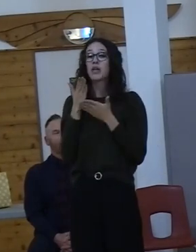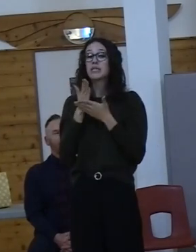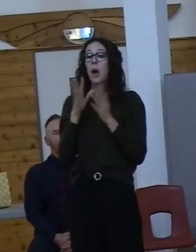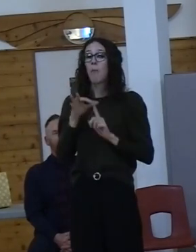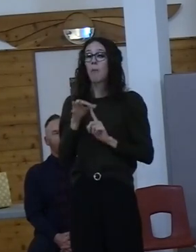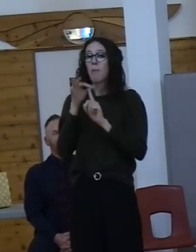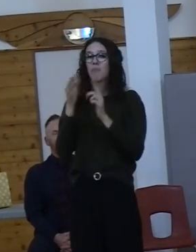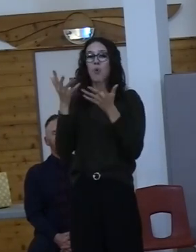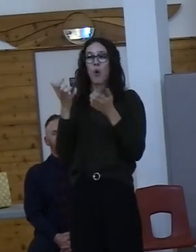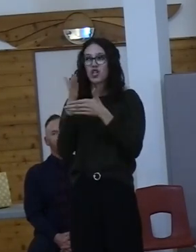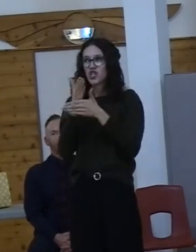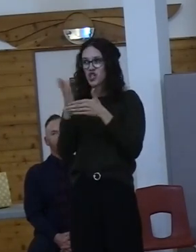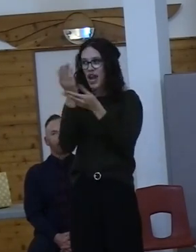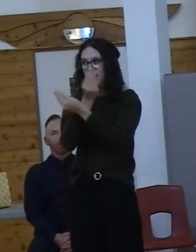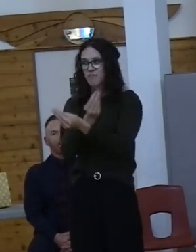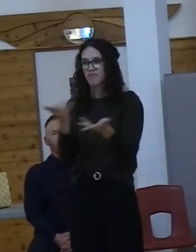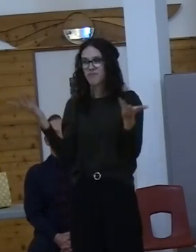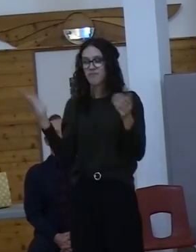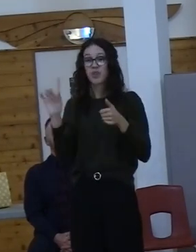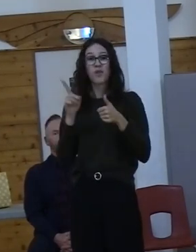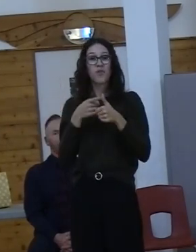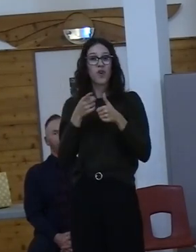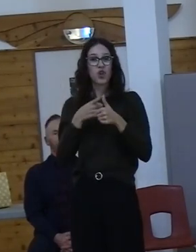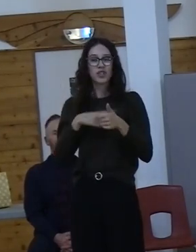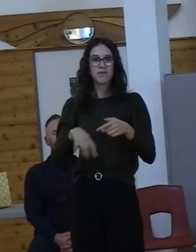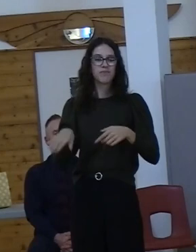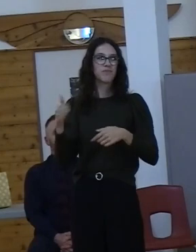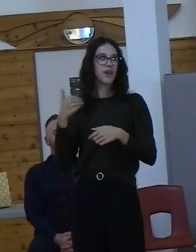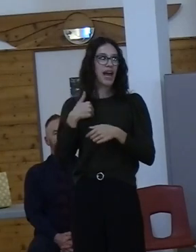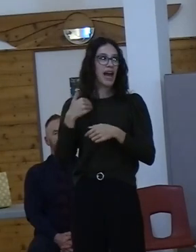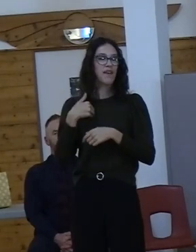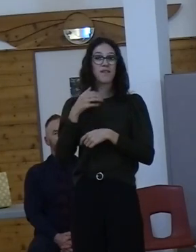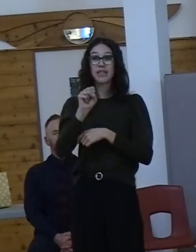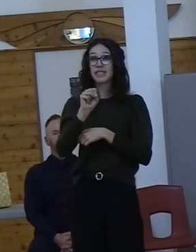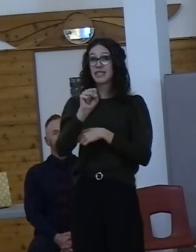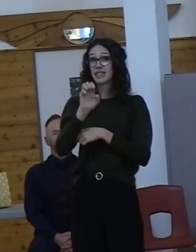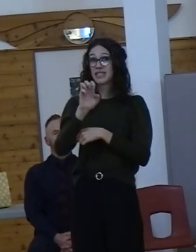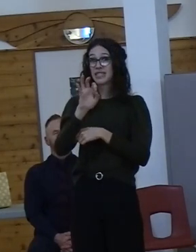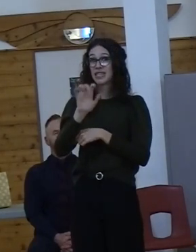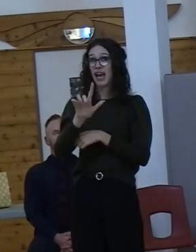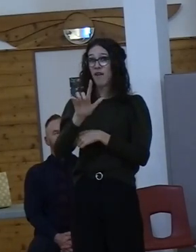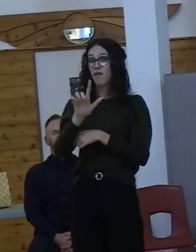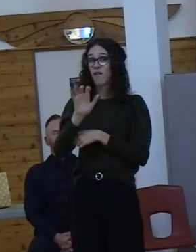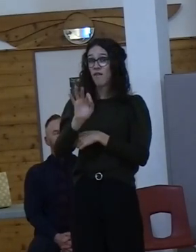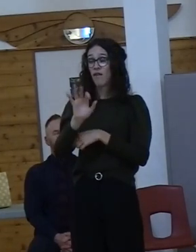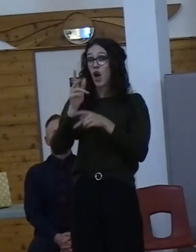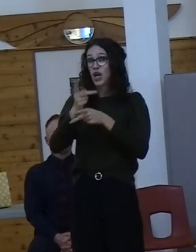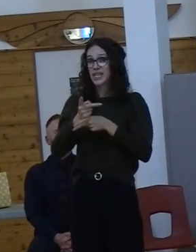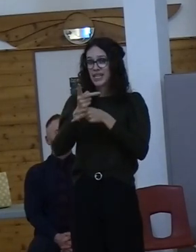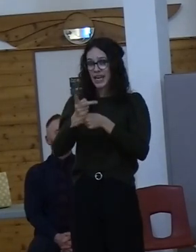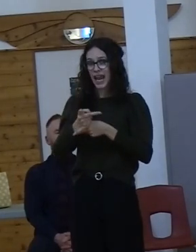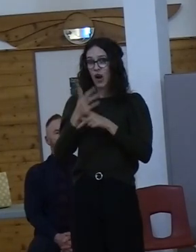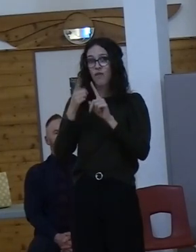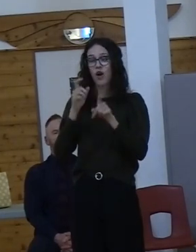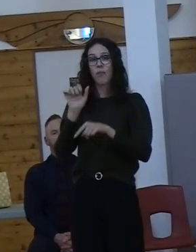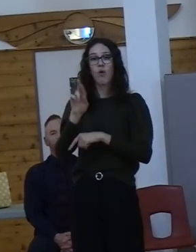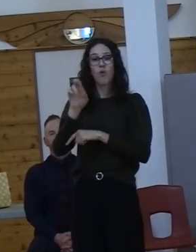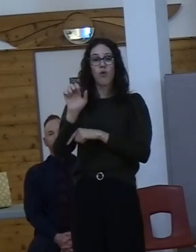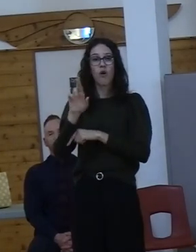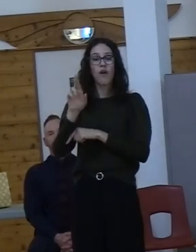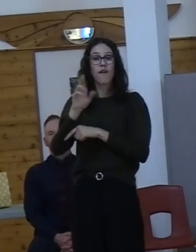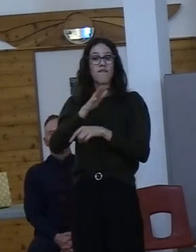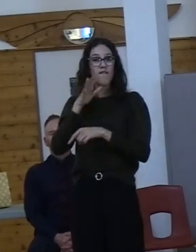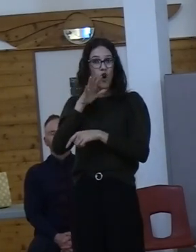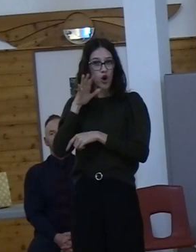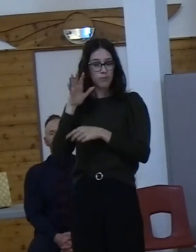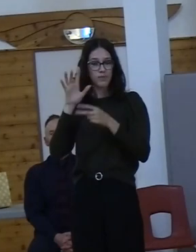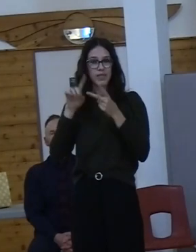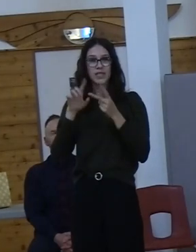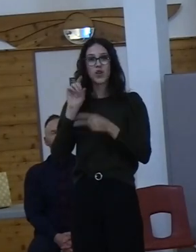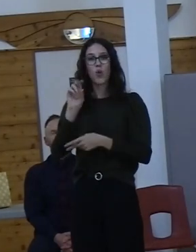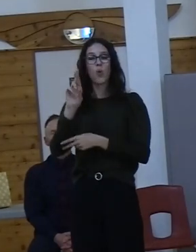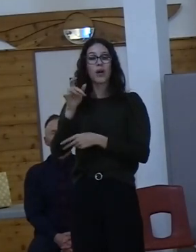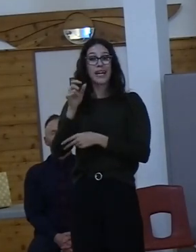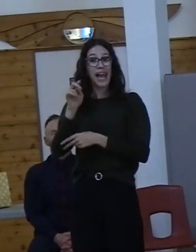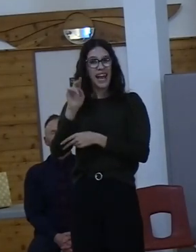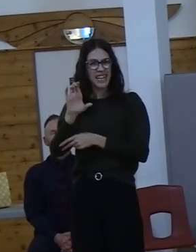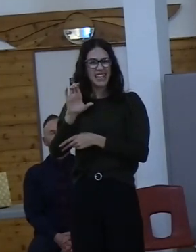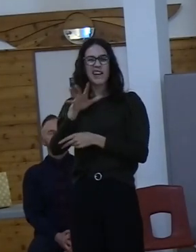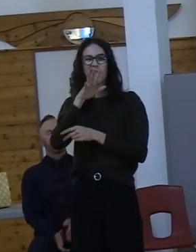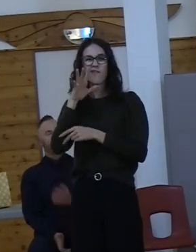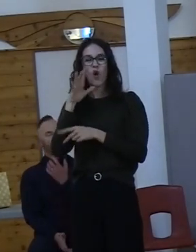So first and foremost, there is that self-care basket with all the soap and that is from Omer Farms, an organic farm just south of the city.